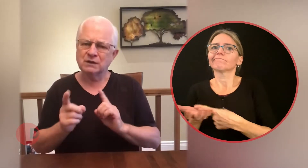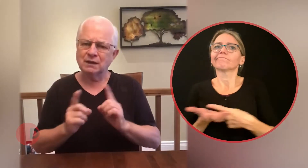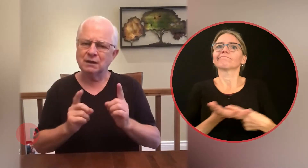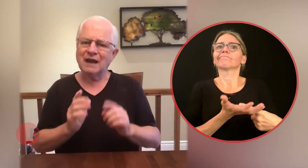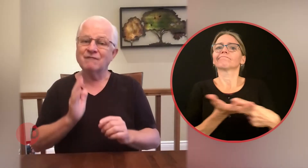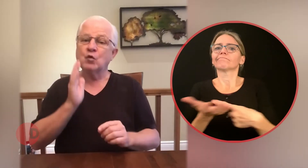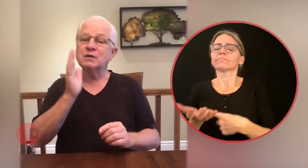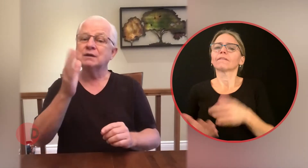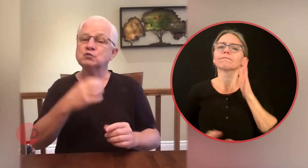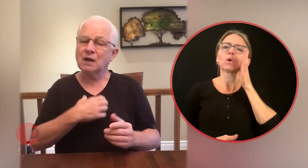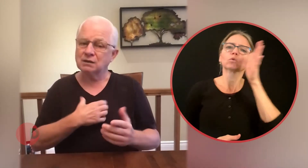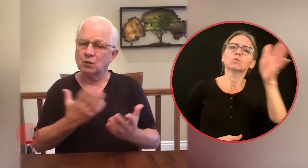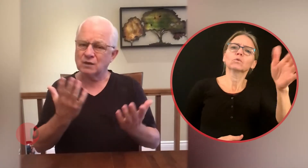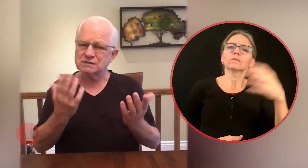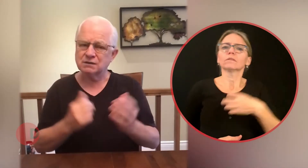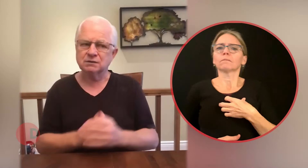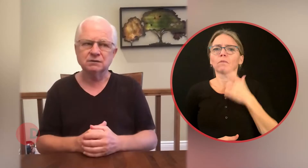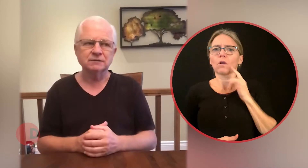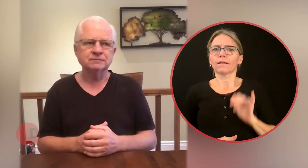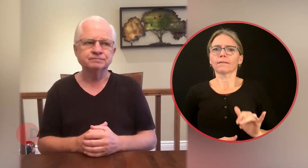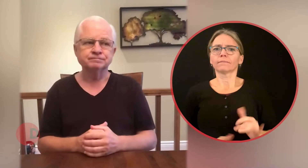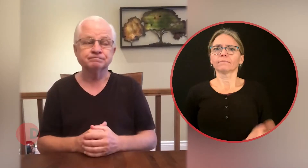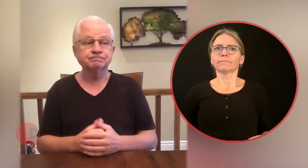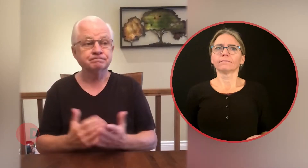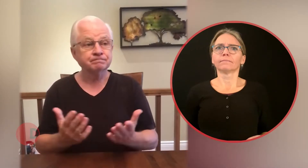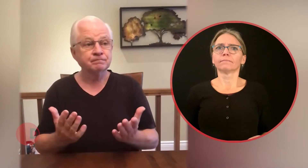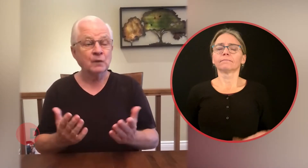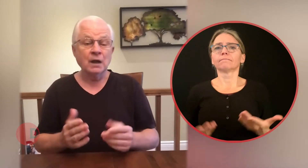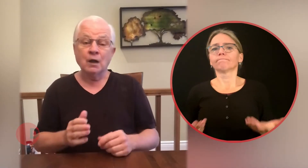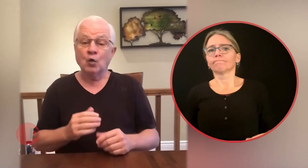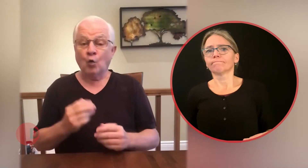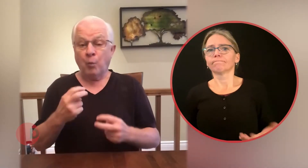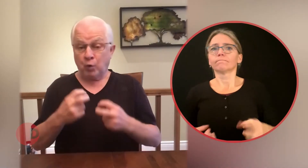to focus on our future.